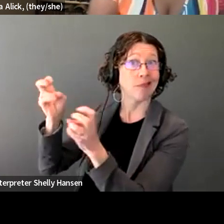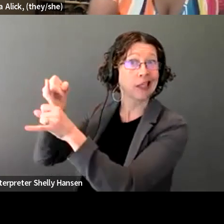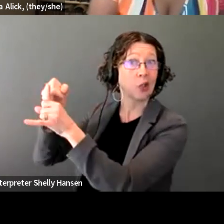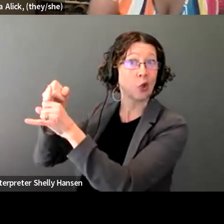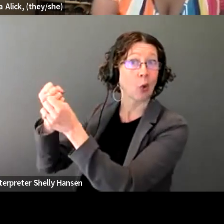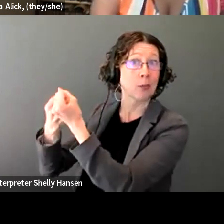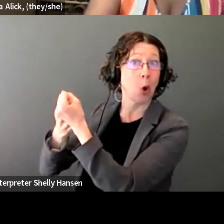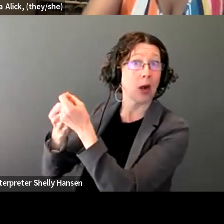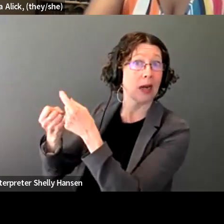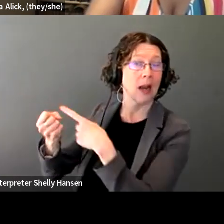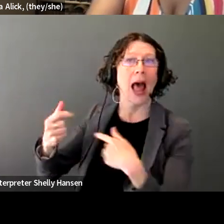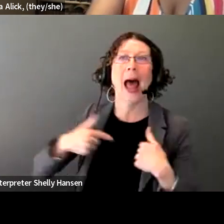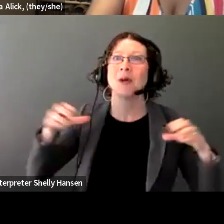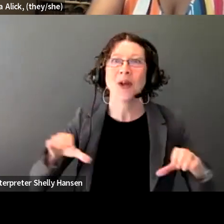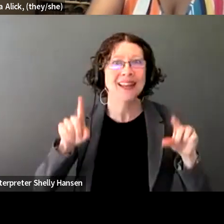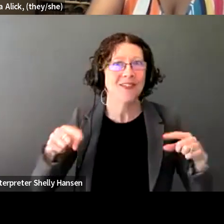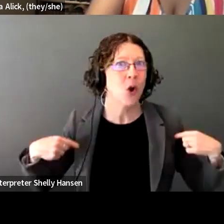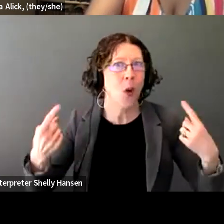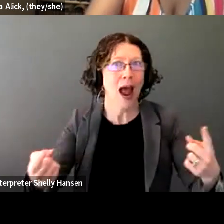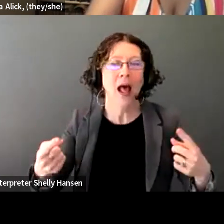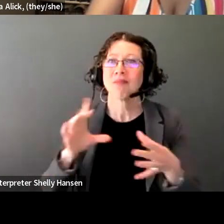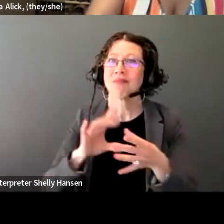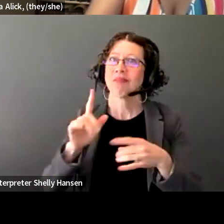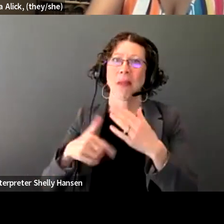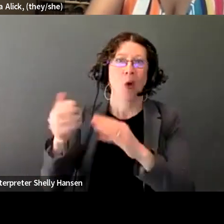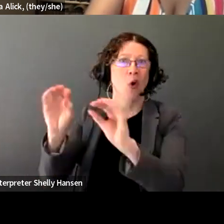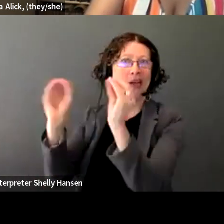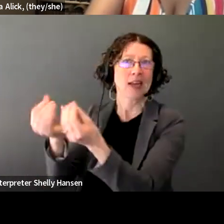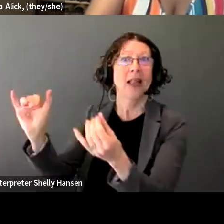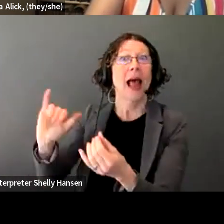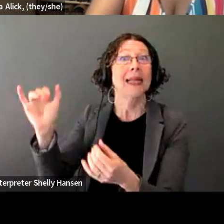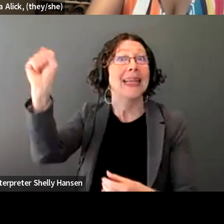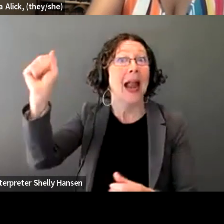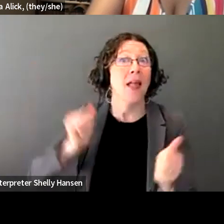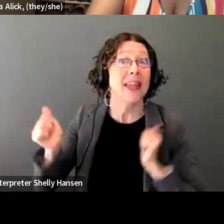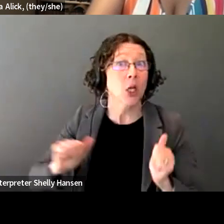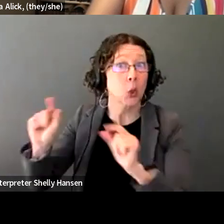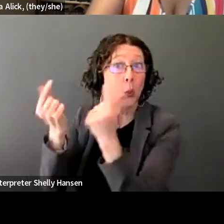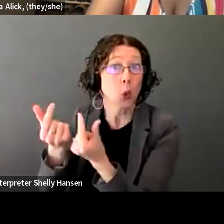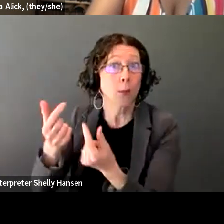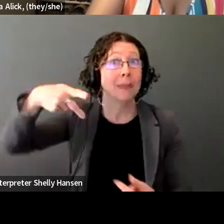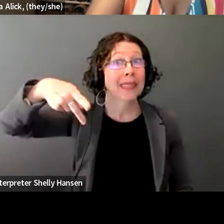a while. One thing I can say about an org, I work for Seattle Theatre Group and Pacific Northwest Ballet.